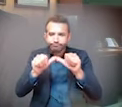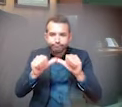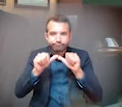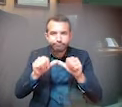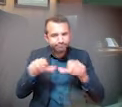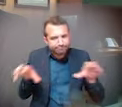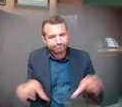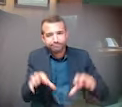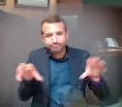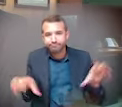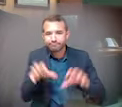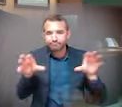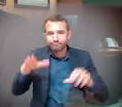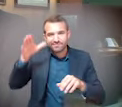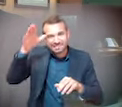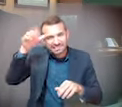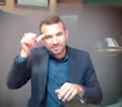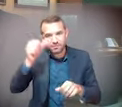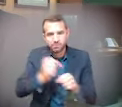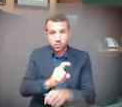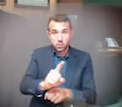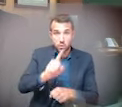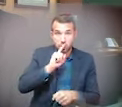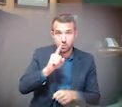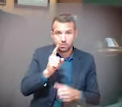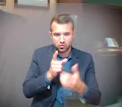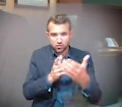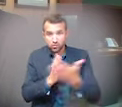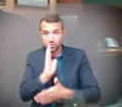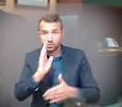over these civil rights, they're still very much in danger.